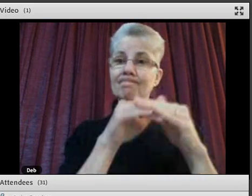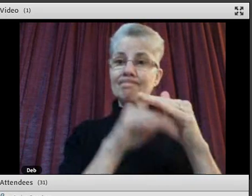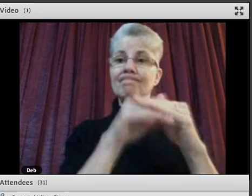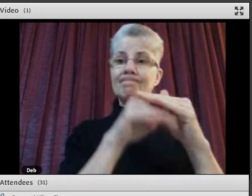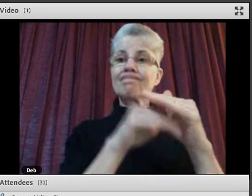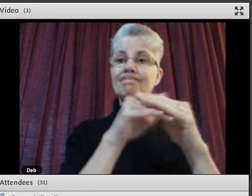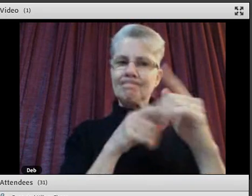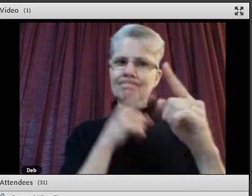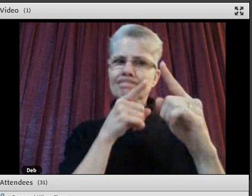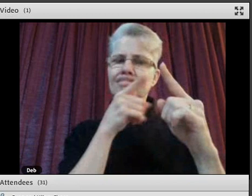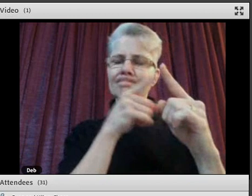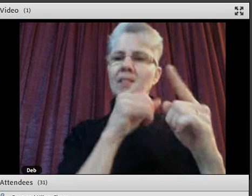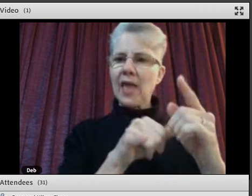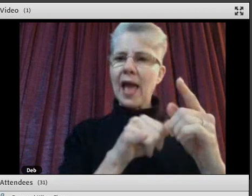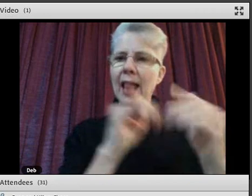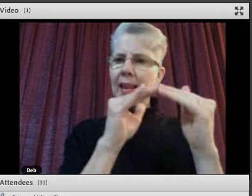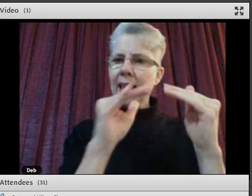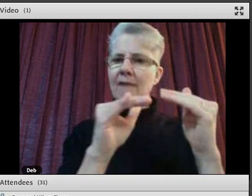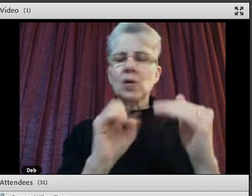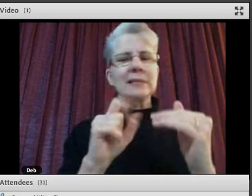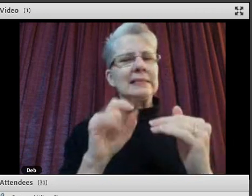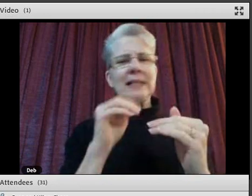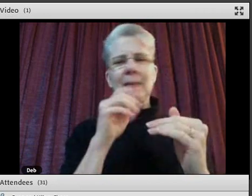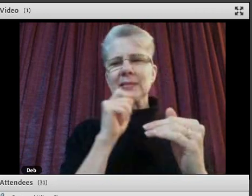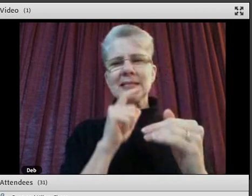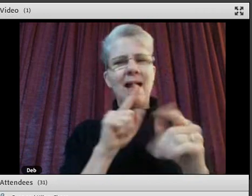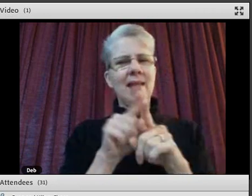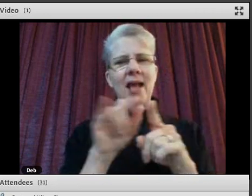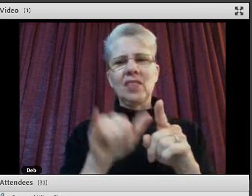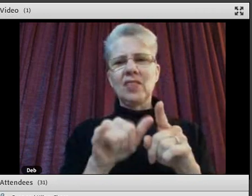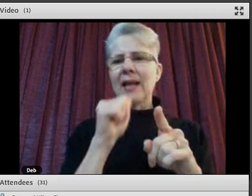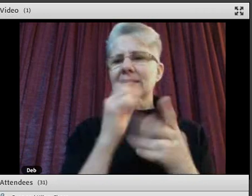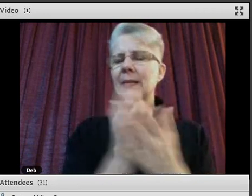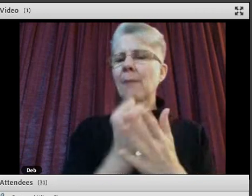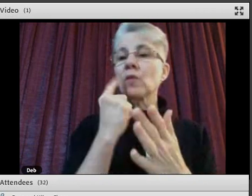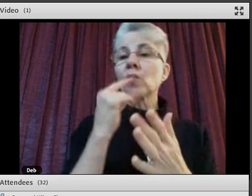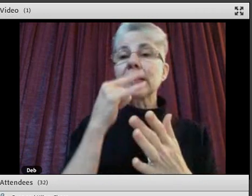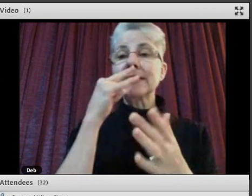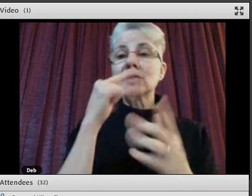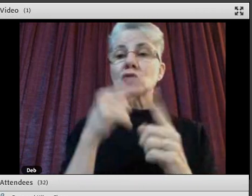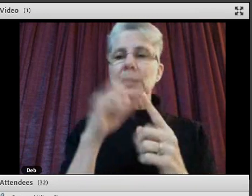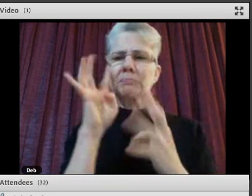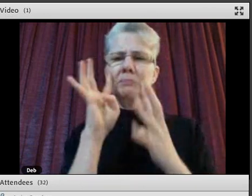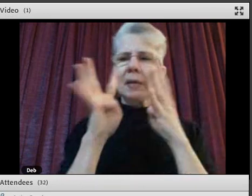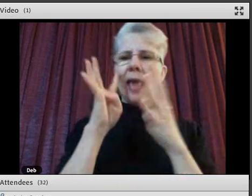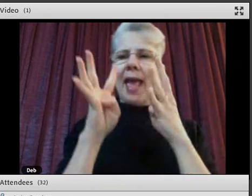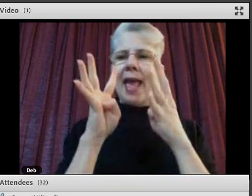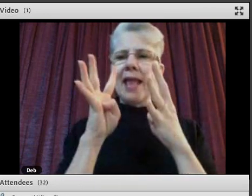S.T.E.A.M. is not like that in our minds. This is an opportunity for kids to be creative, to be exploratory,